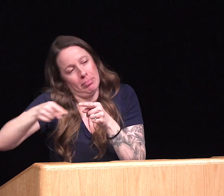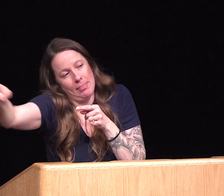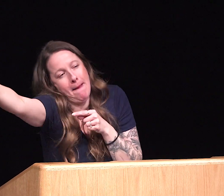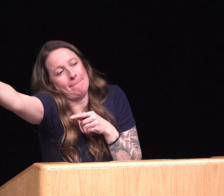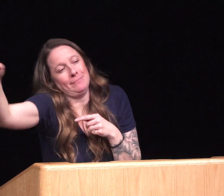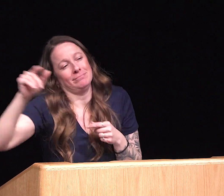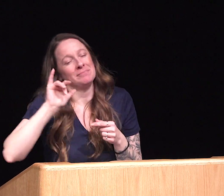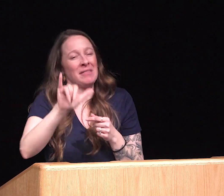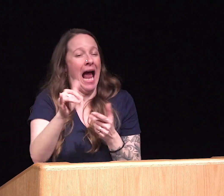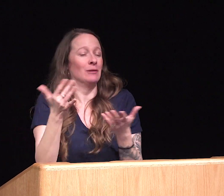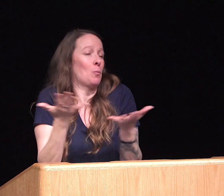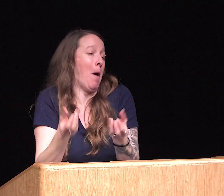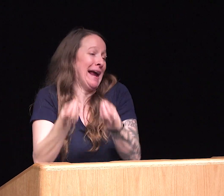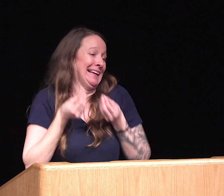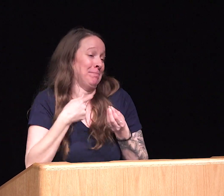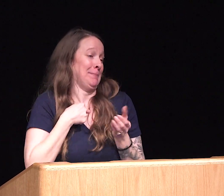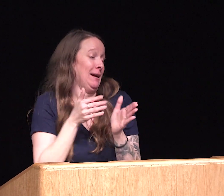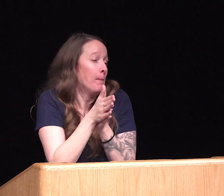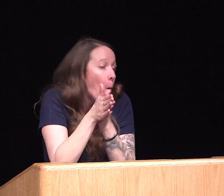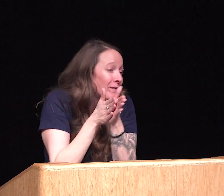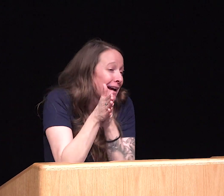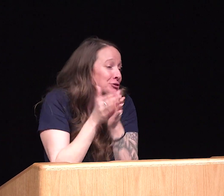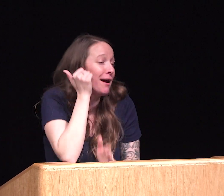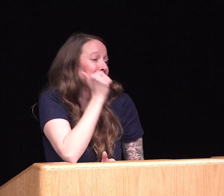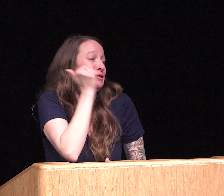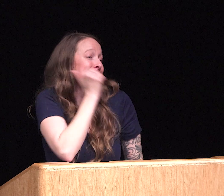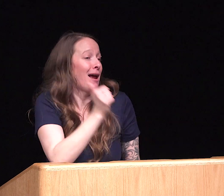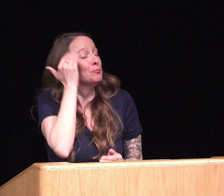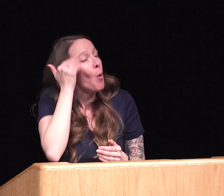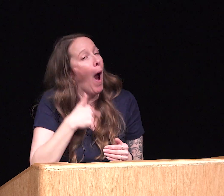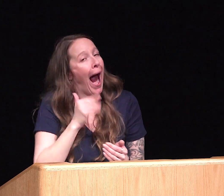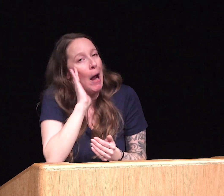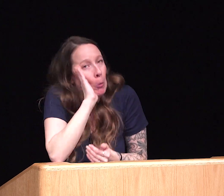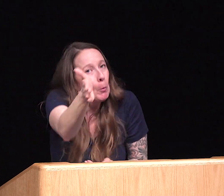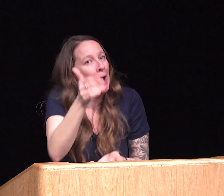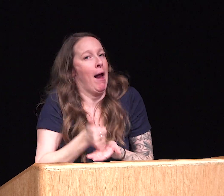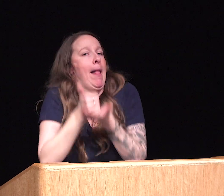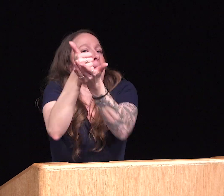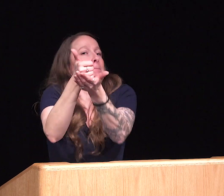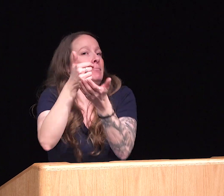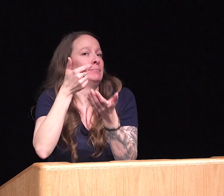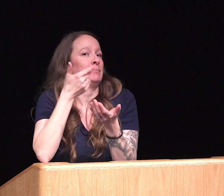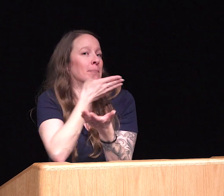My work is going to help generations to come, and that's what keeps me motivated every day